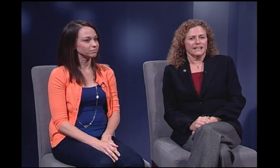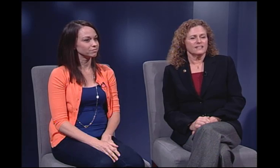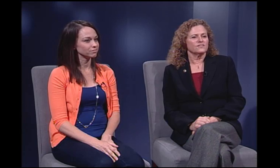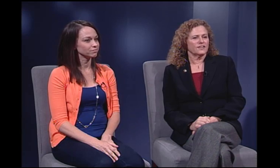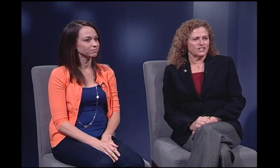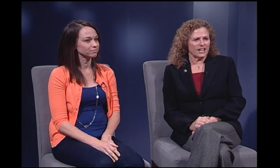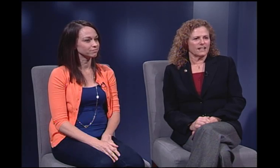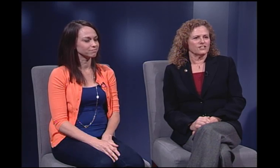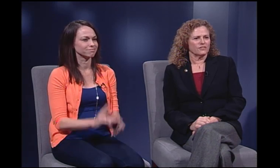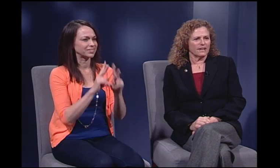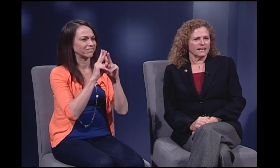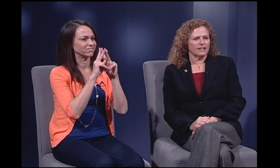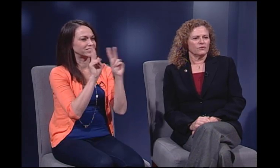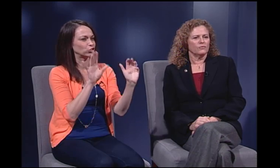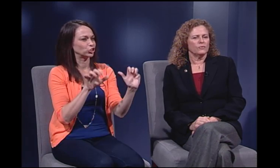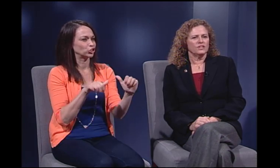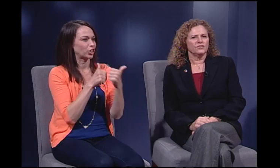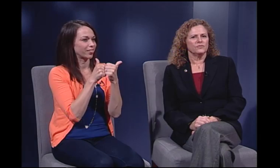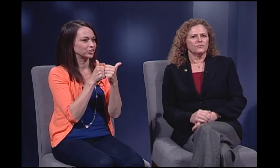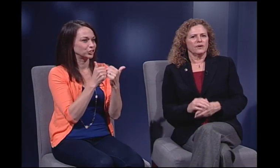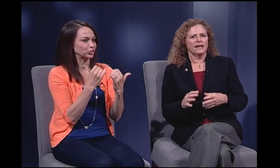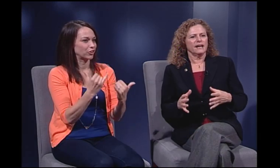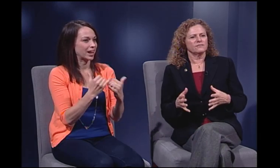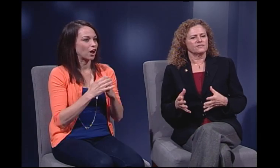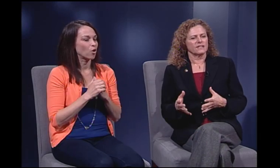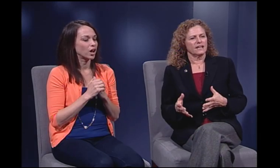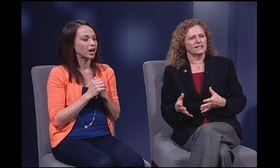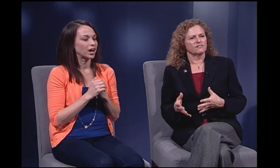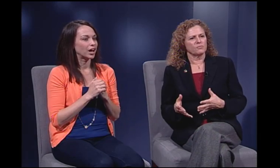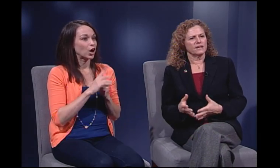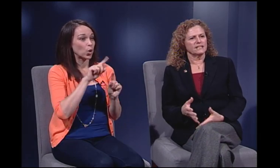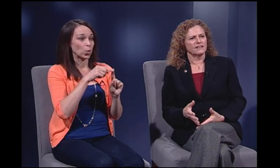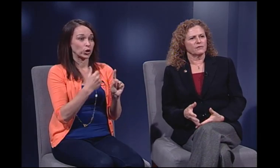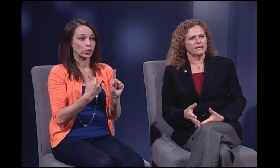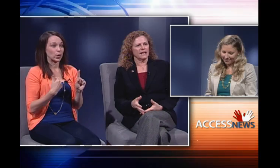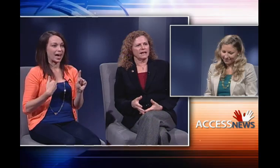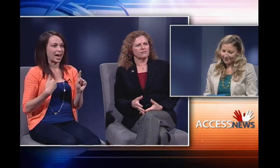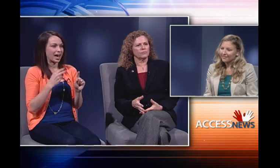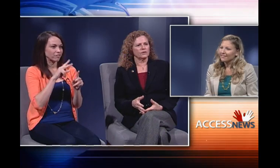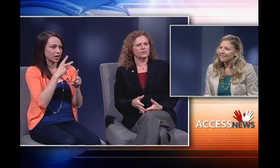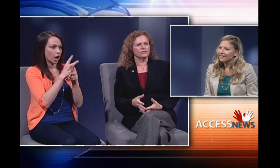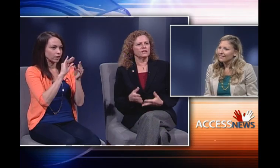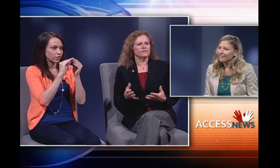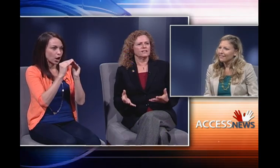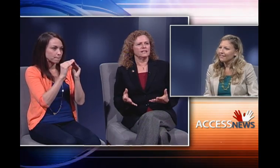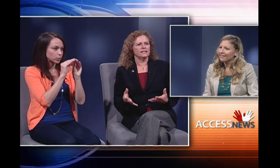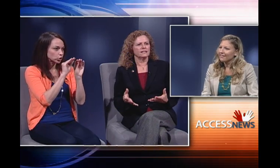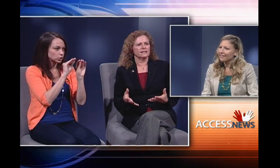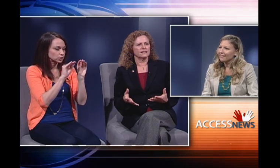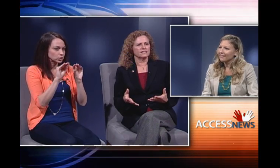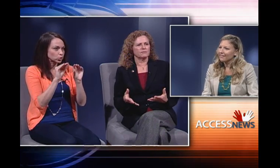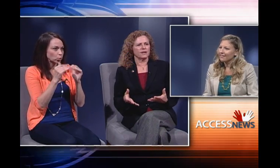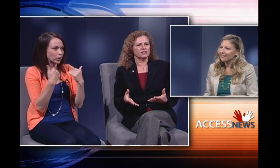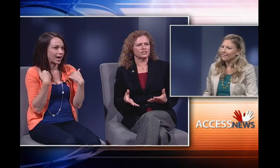It's very challenging right now. When you have the kind of breakdown that we have where you don't even need a Democrat to show